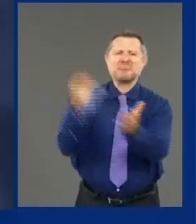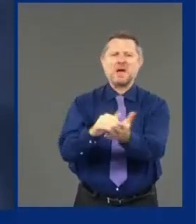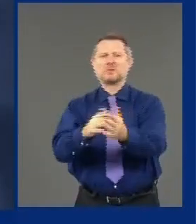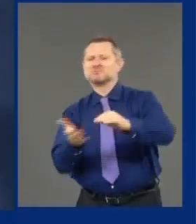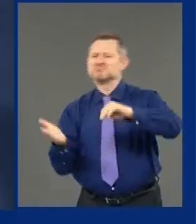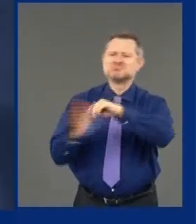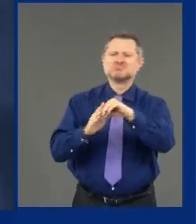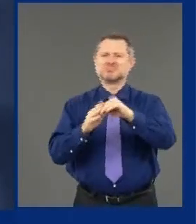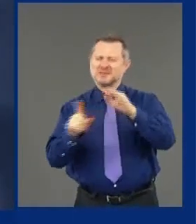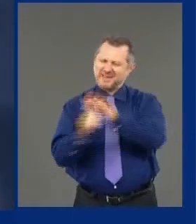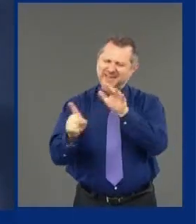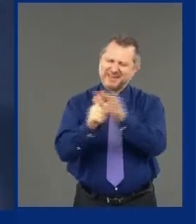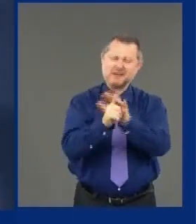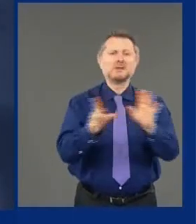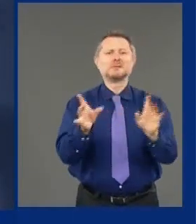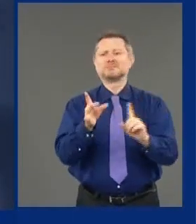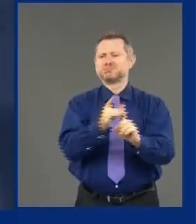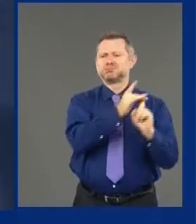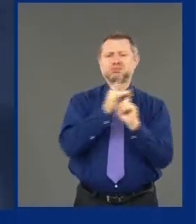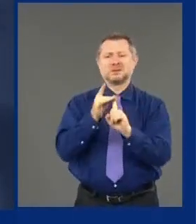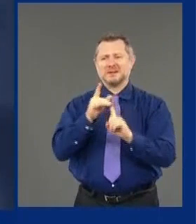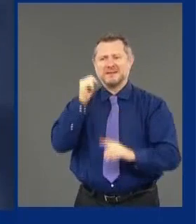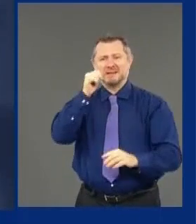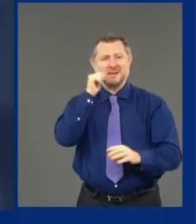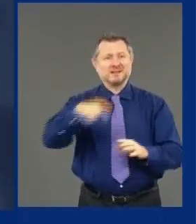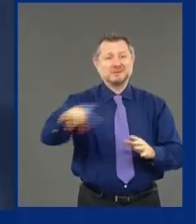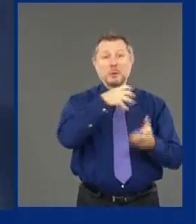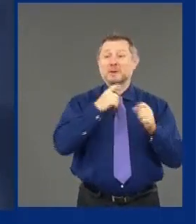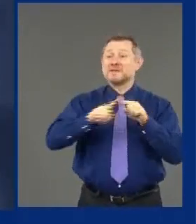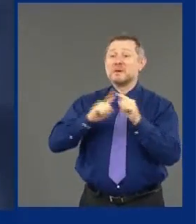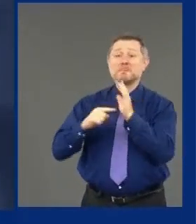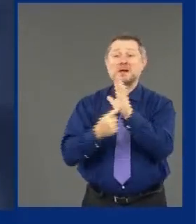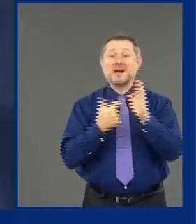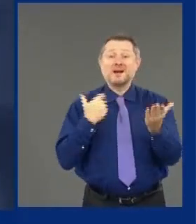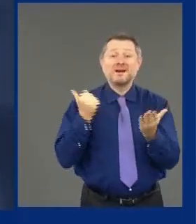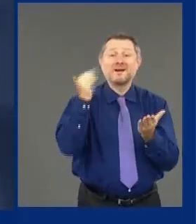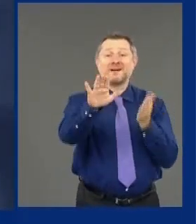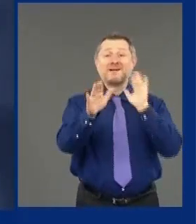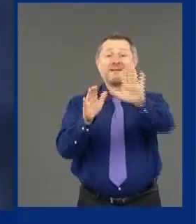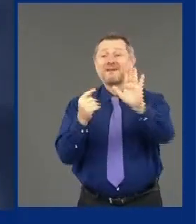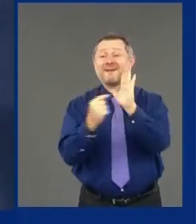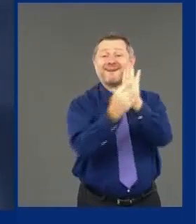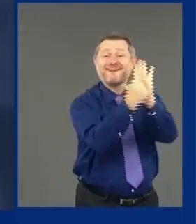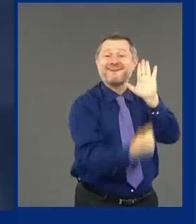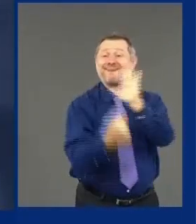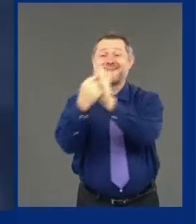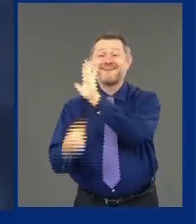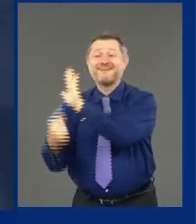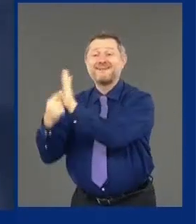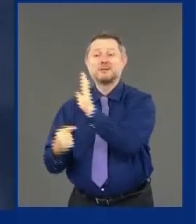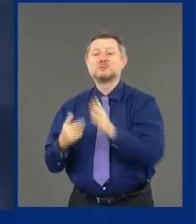DR. FAUCI, WHO TENDS TO BE A VOICE OF REASON SAYS HE WOULD NOT BE SURPRISED IF HE SEES